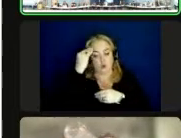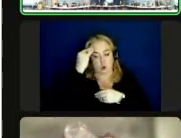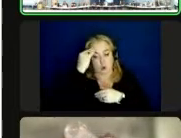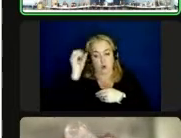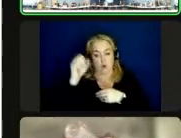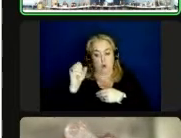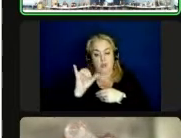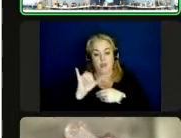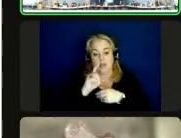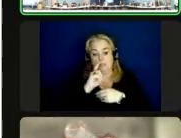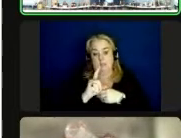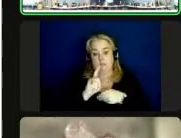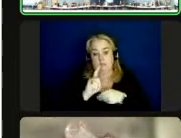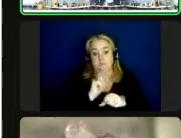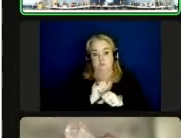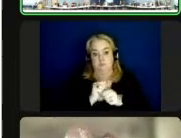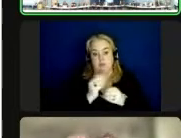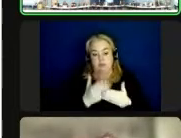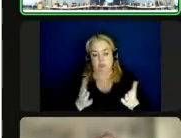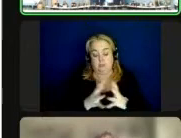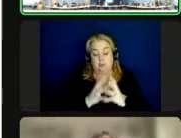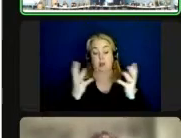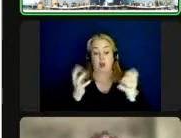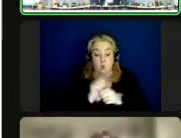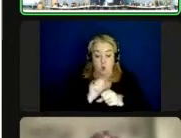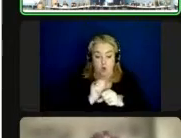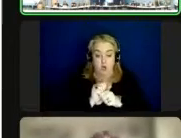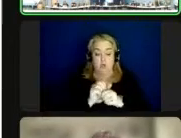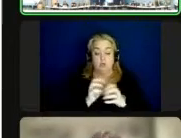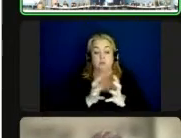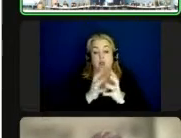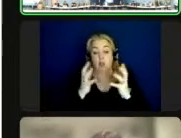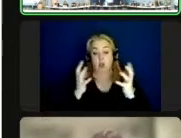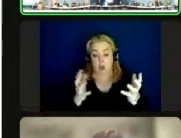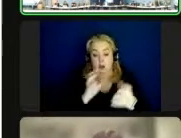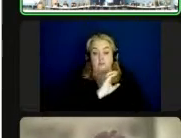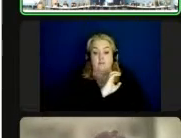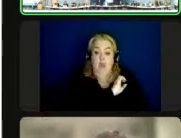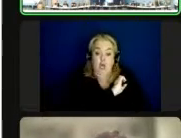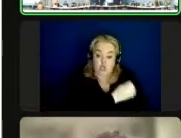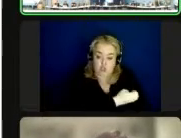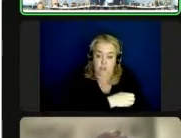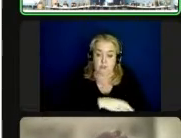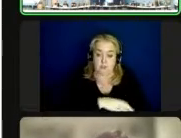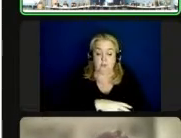ON PASSING THAT LEVEE AGAIN OR CUTTING A SIGNIFICANT PART OF